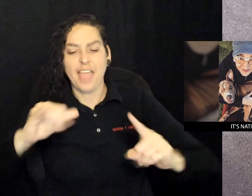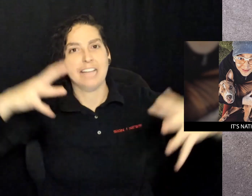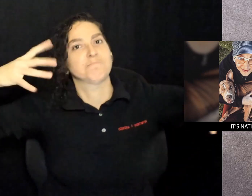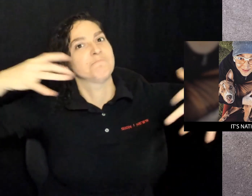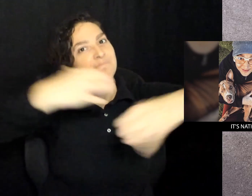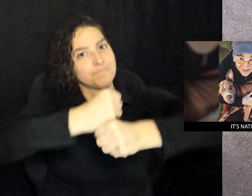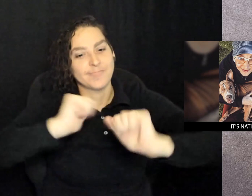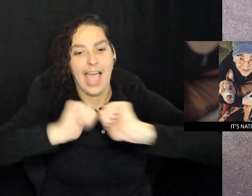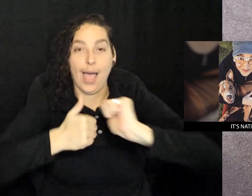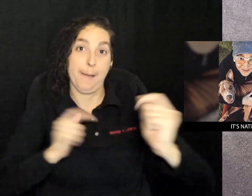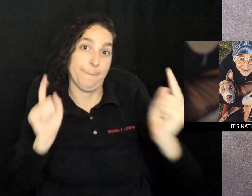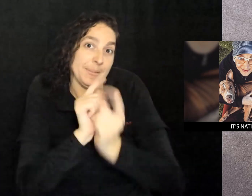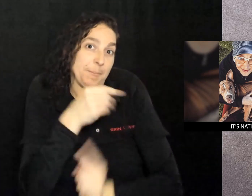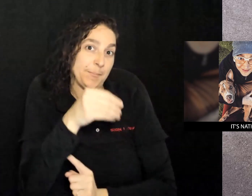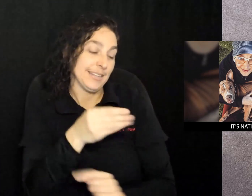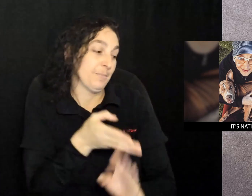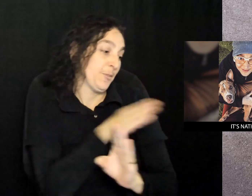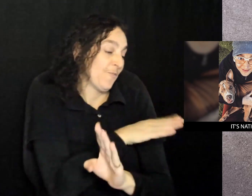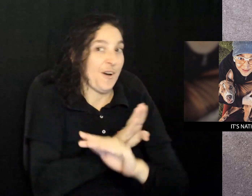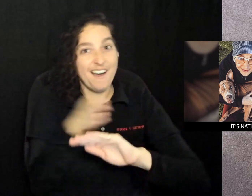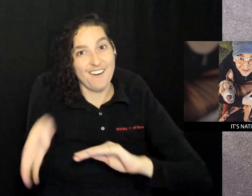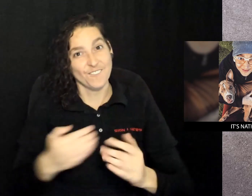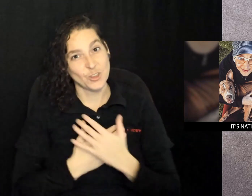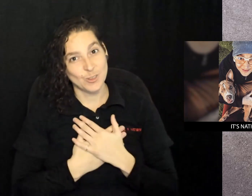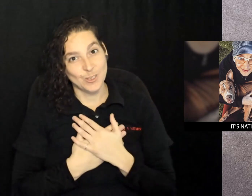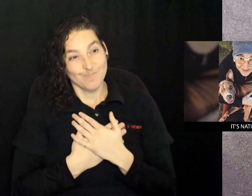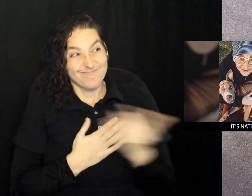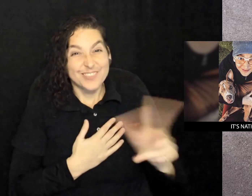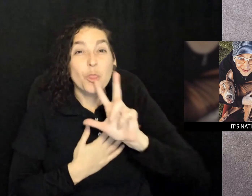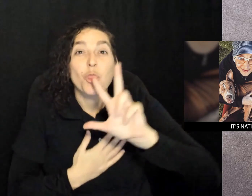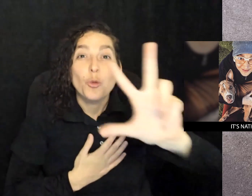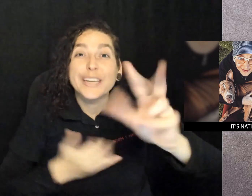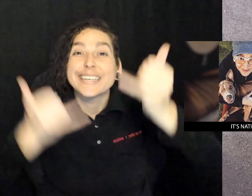I could tell you a lot of stories but I'll keep it short I just want to come give you